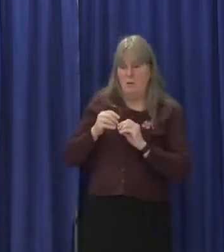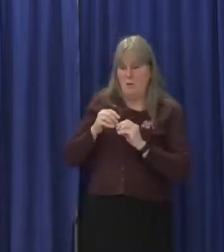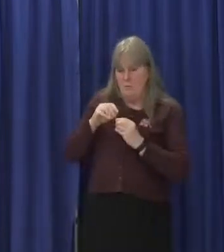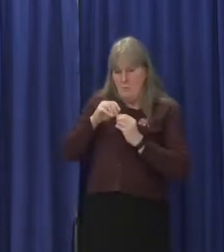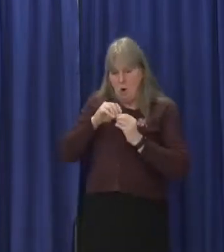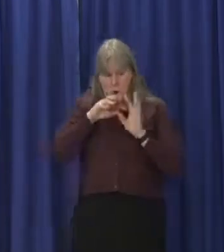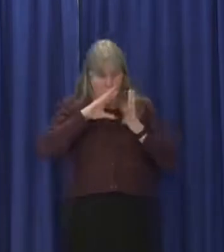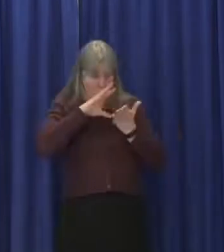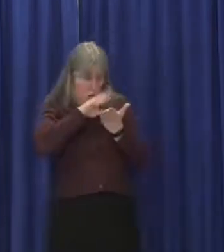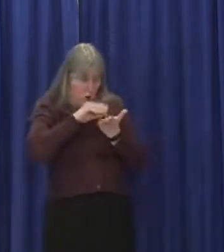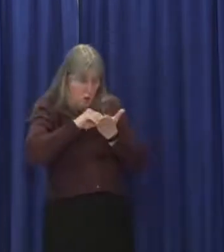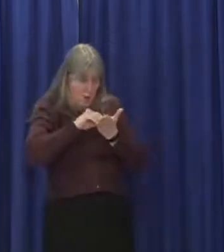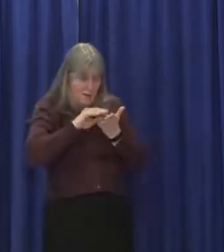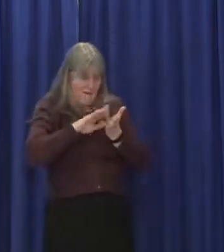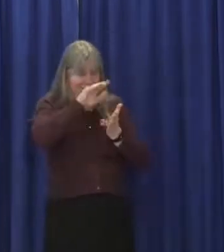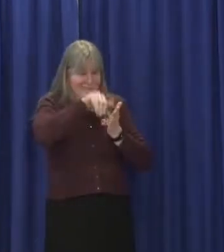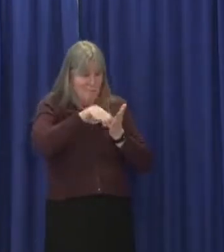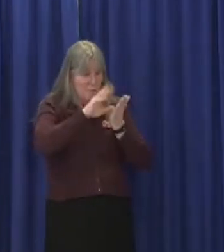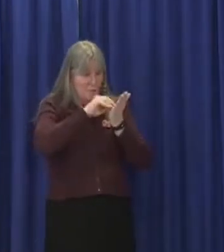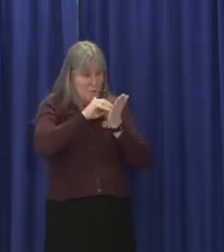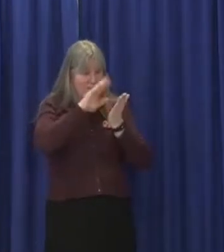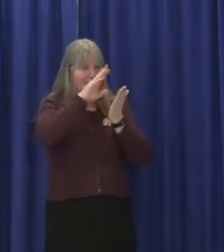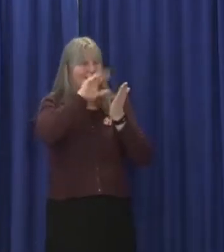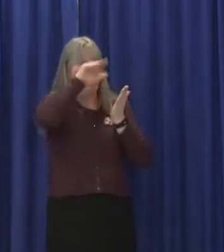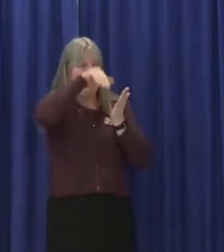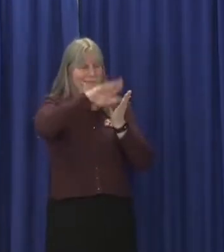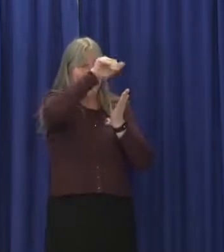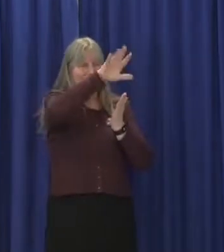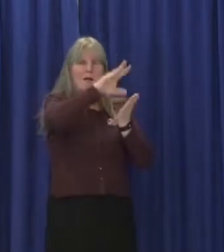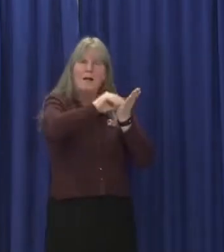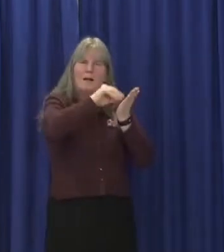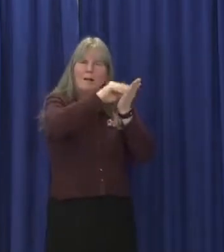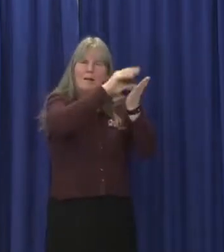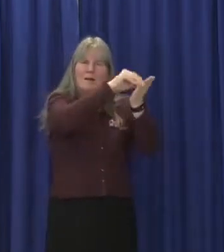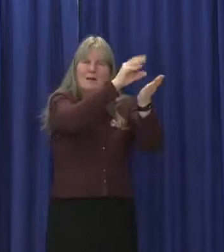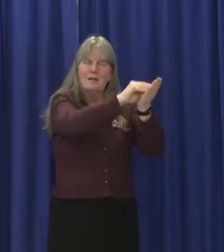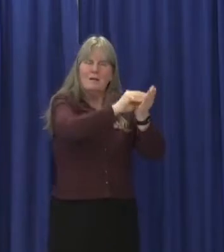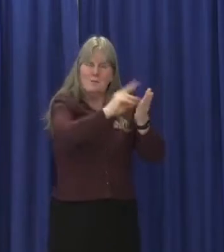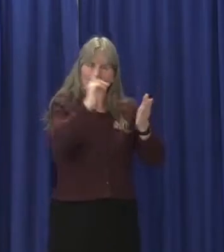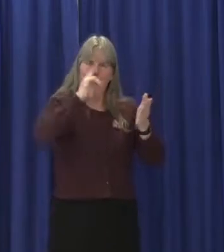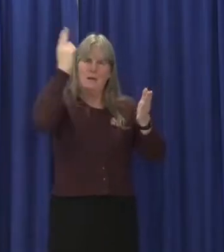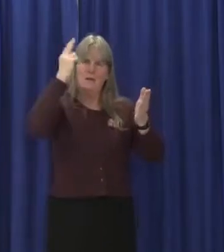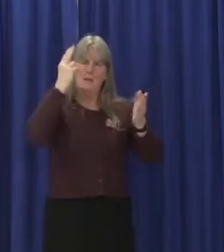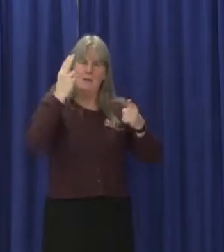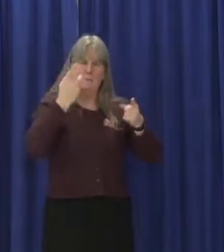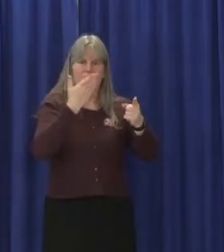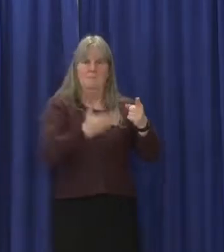the past but also understanding the new, unique circumstances of a variant that is highly